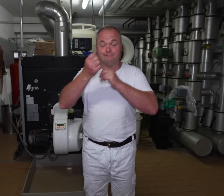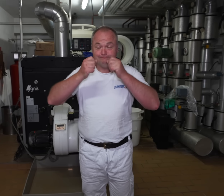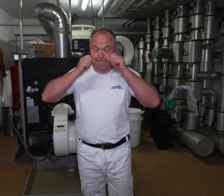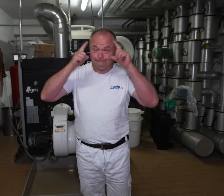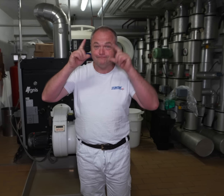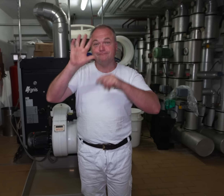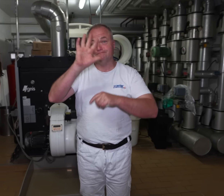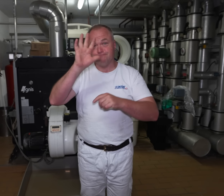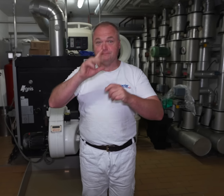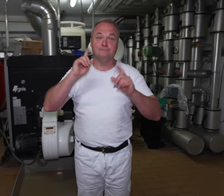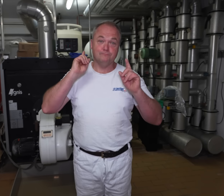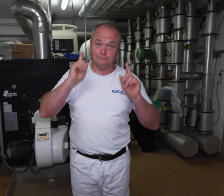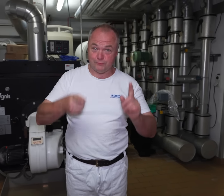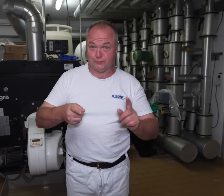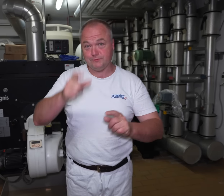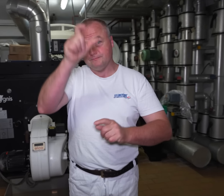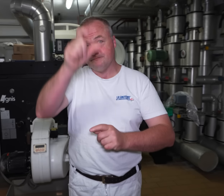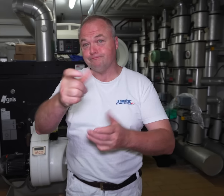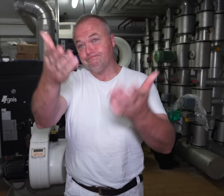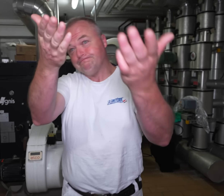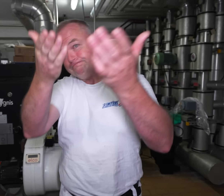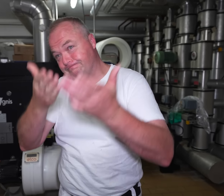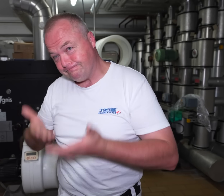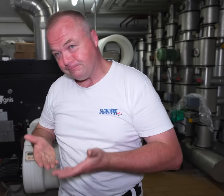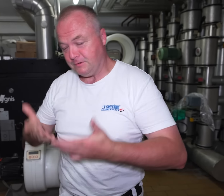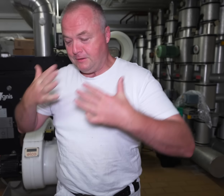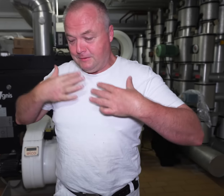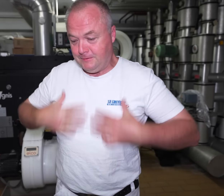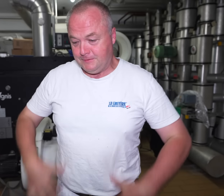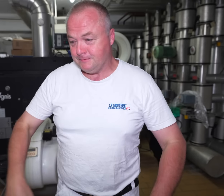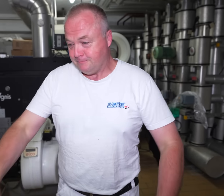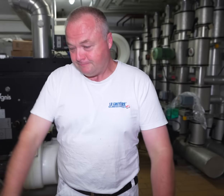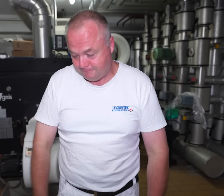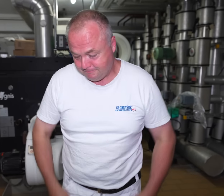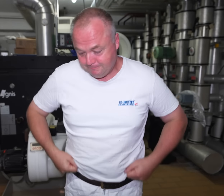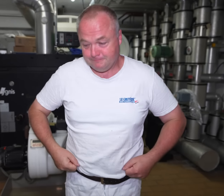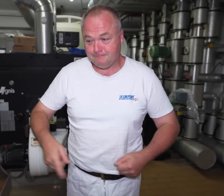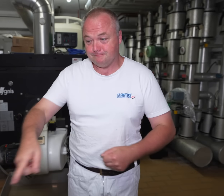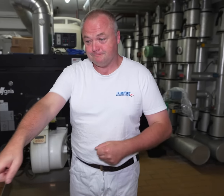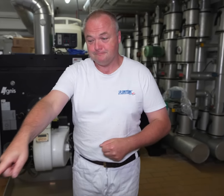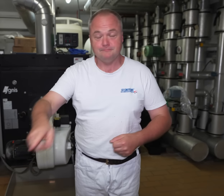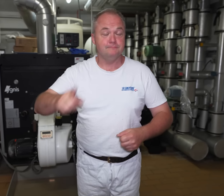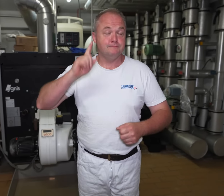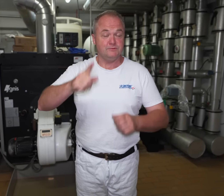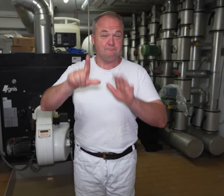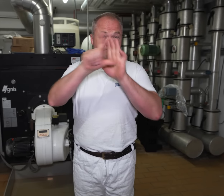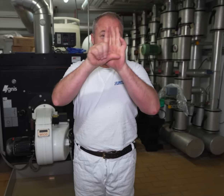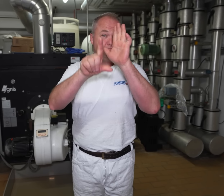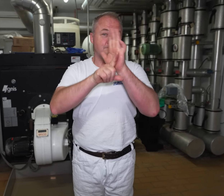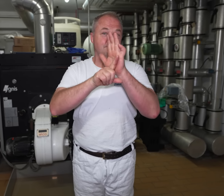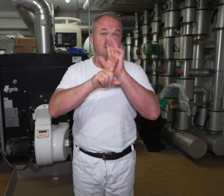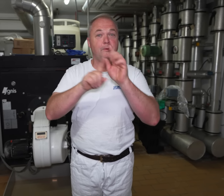Yes, we have to be here by 5:00am. Since you're a guest, you'll need to put on an extra layer. That's the rule.